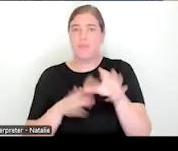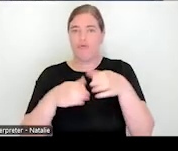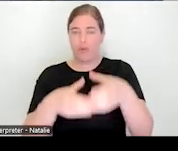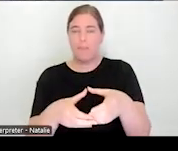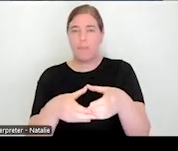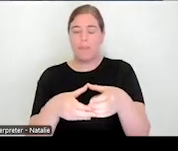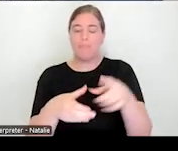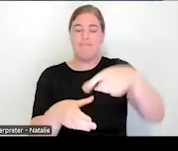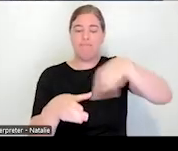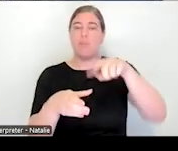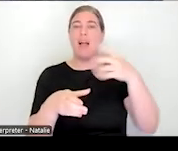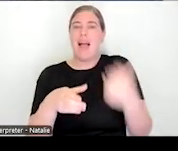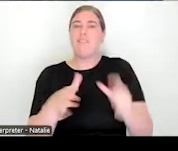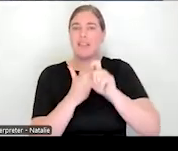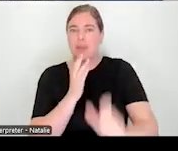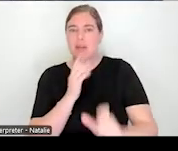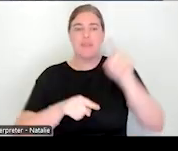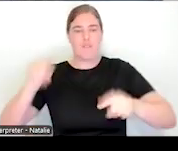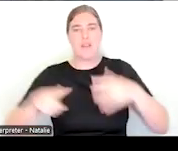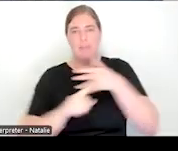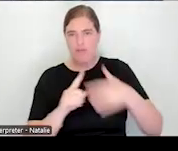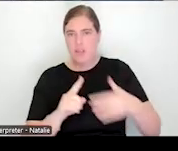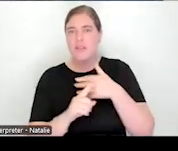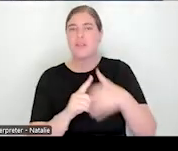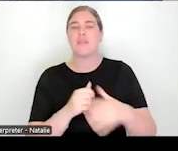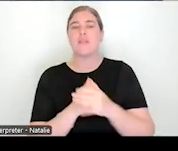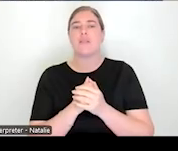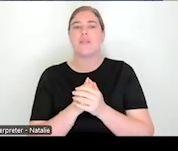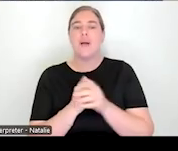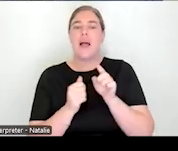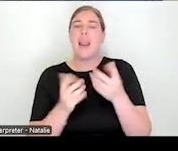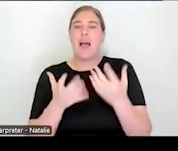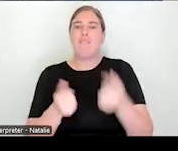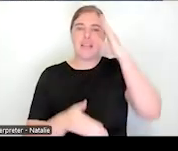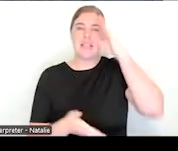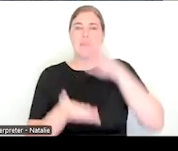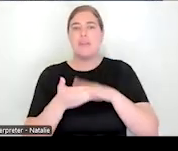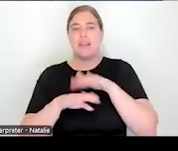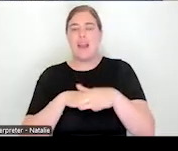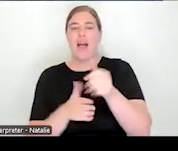with disability with diverse backgrounds, and with experience in the arts, screen, digital games and